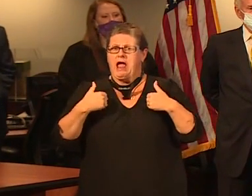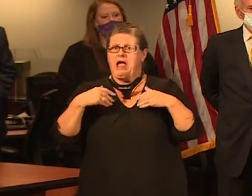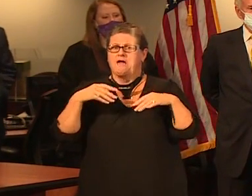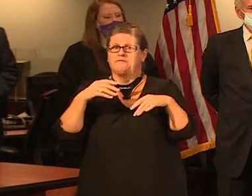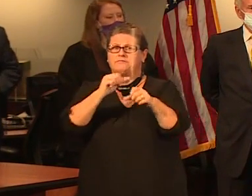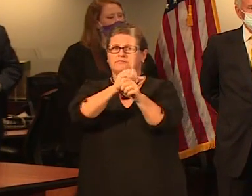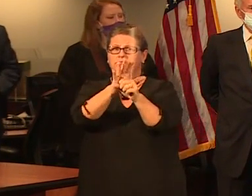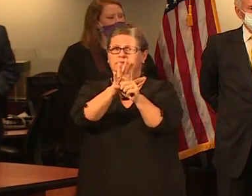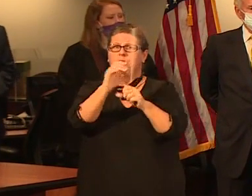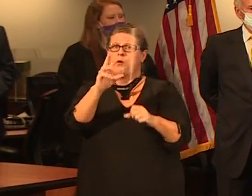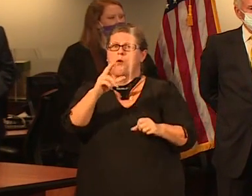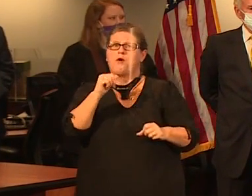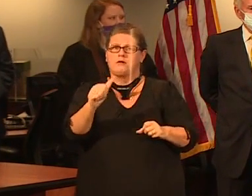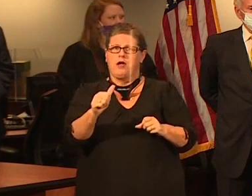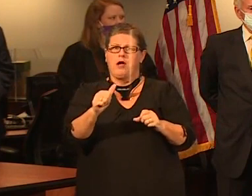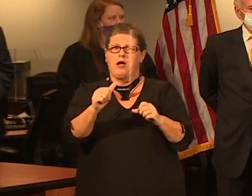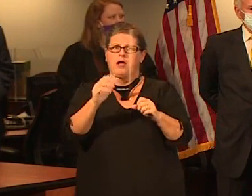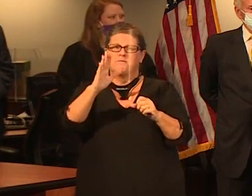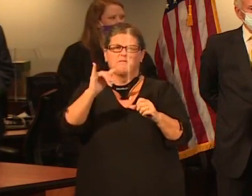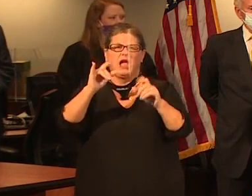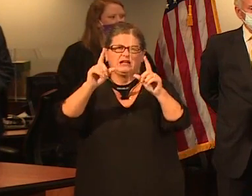KNOWING YOUR STATUS BY GETTING TESTED.